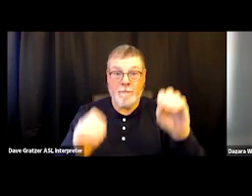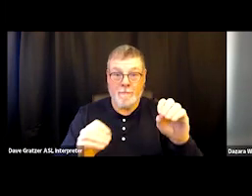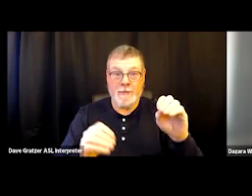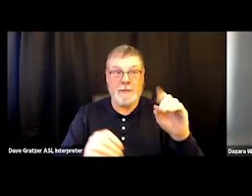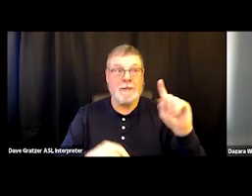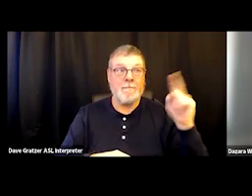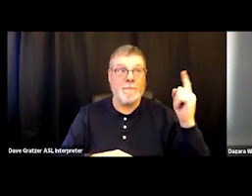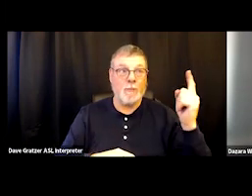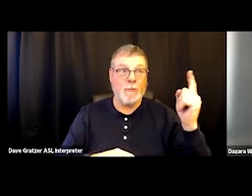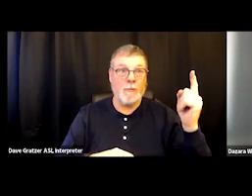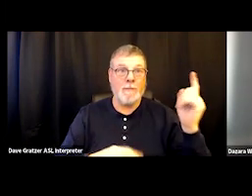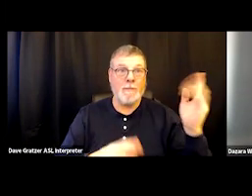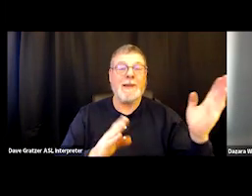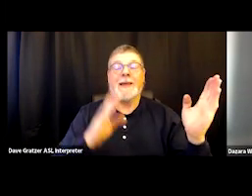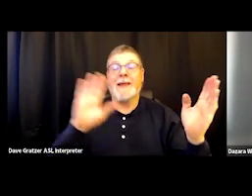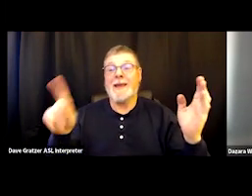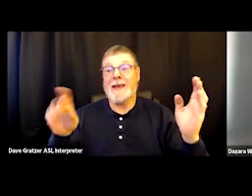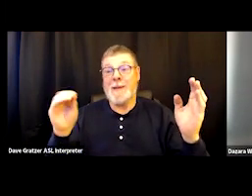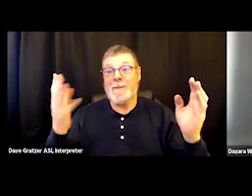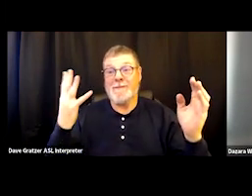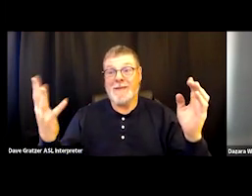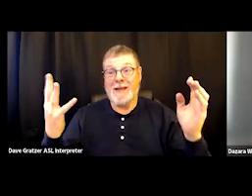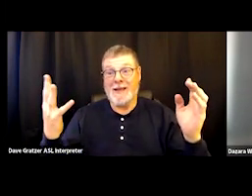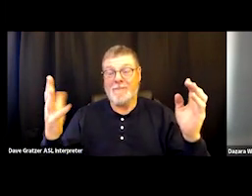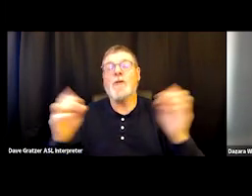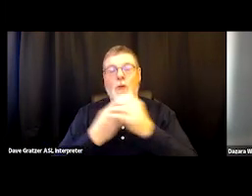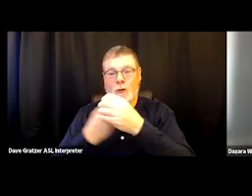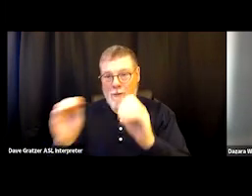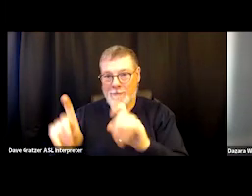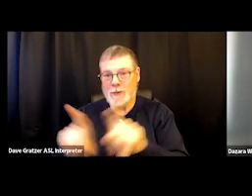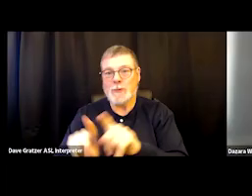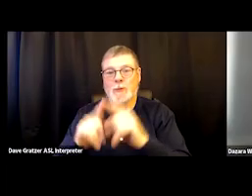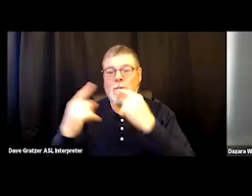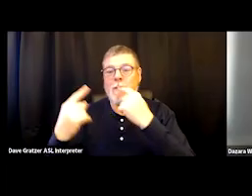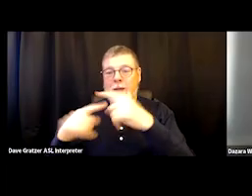and also ends at step five at the Social Security Office when they announce the decision.